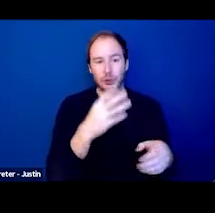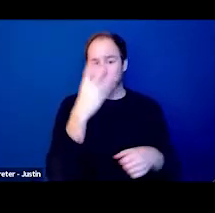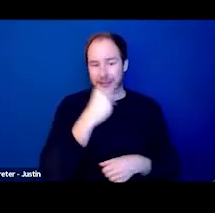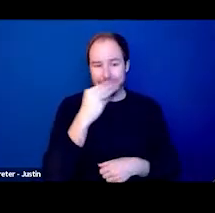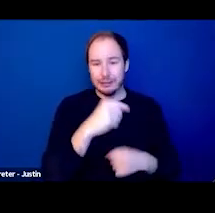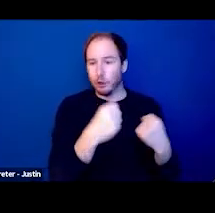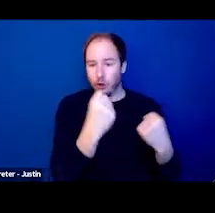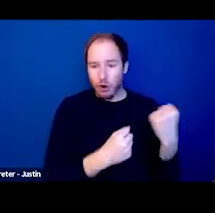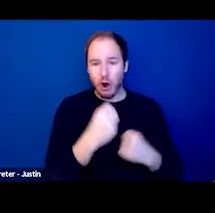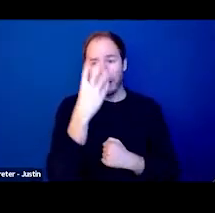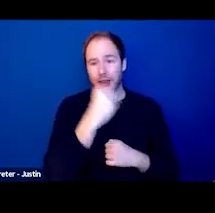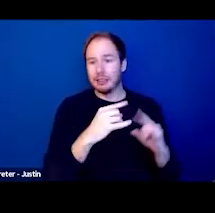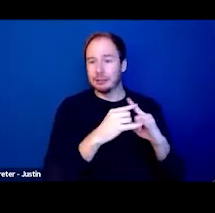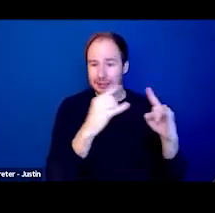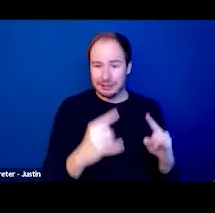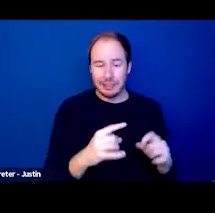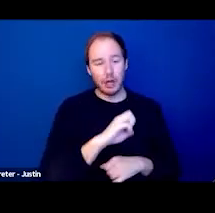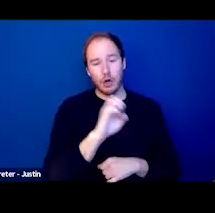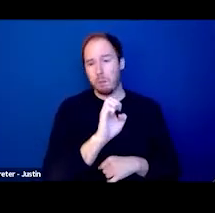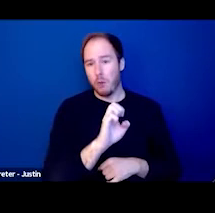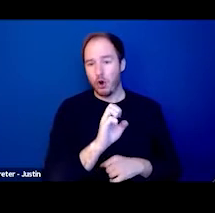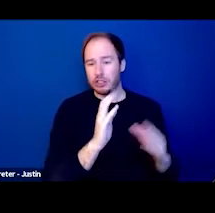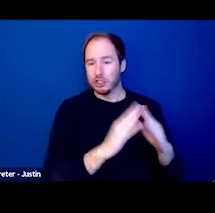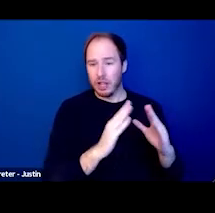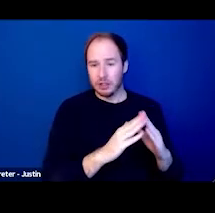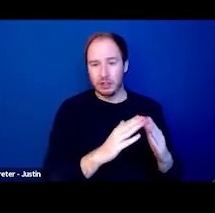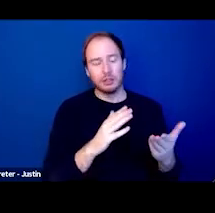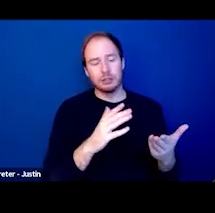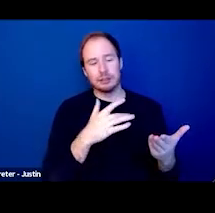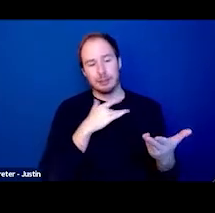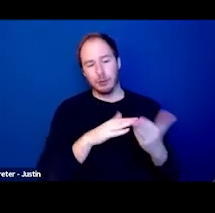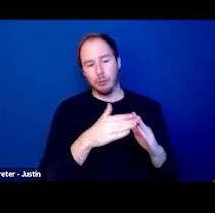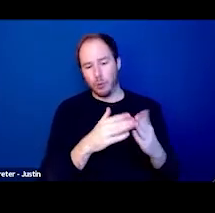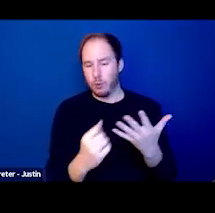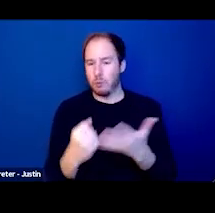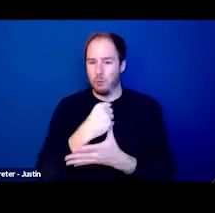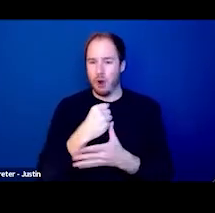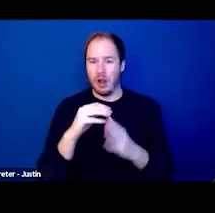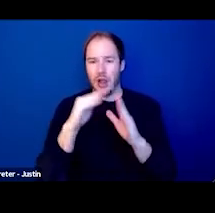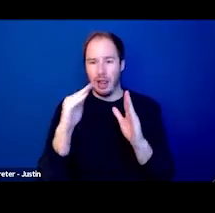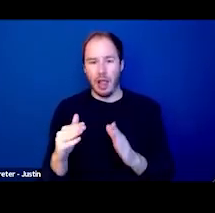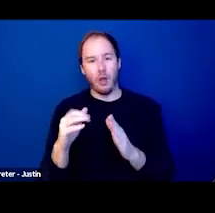or staying in emergency shelters. Communities often prioritize housing and intensive supportive services